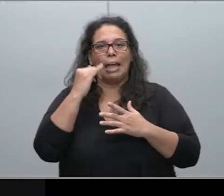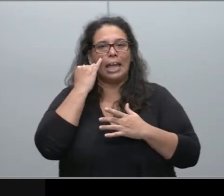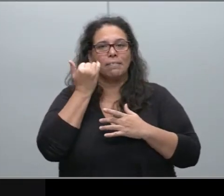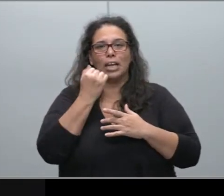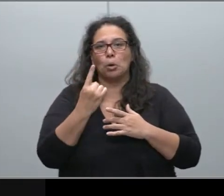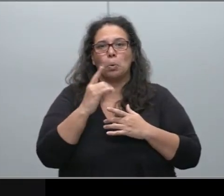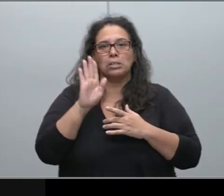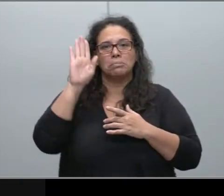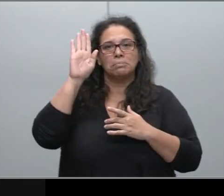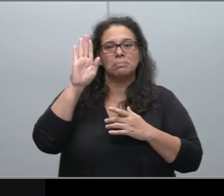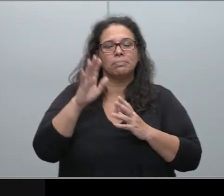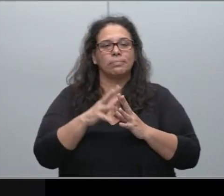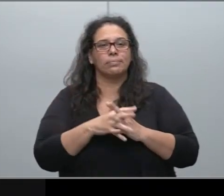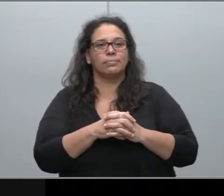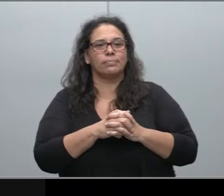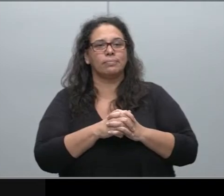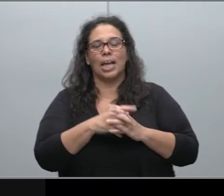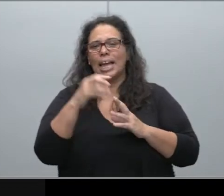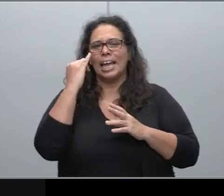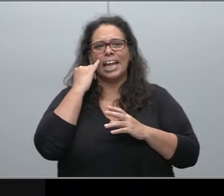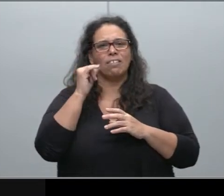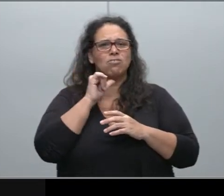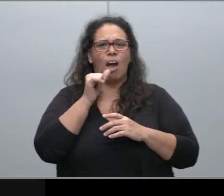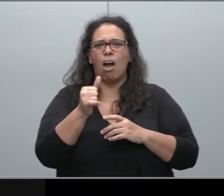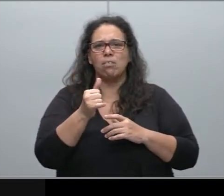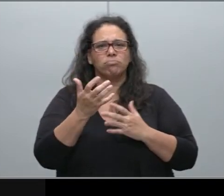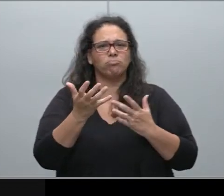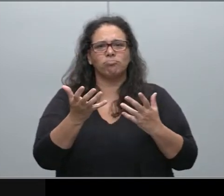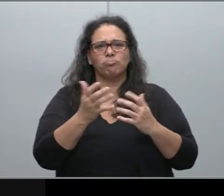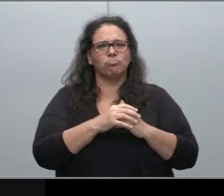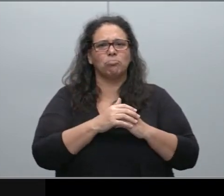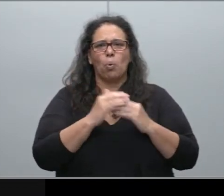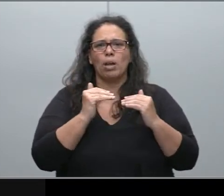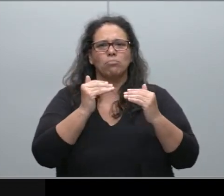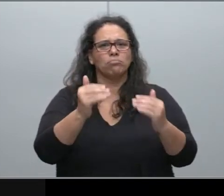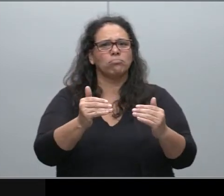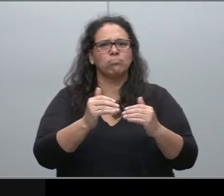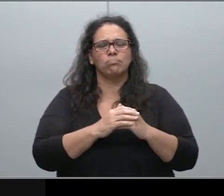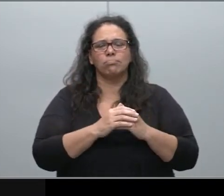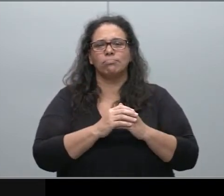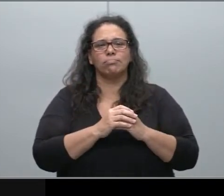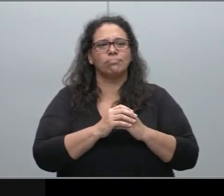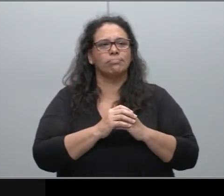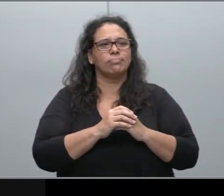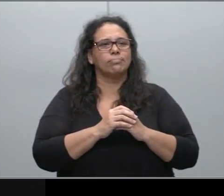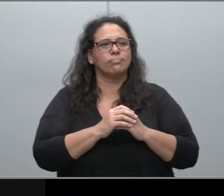because my child is in pre-K, so he goes to school for half a day. And for the other half of the day,